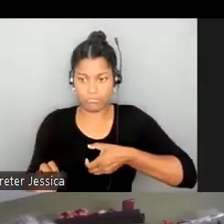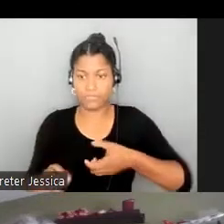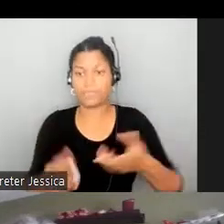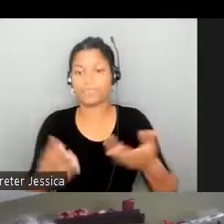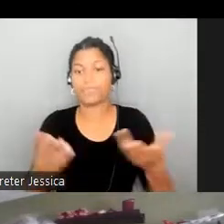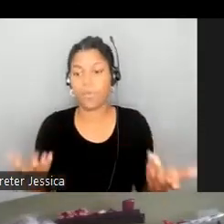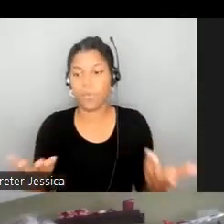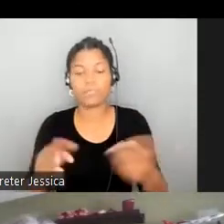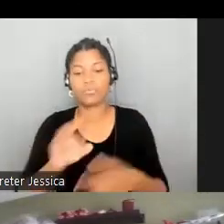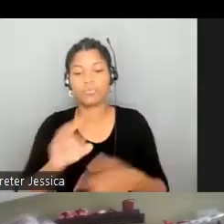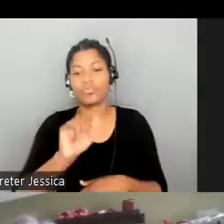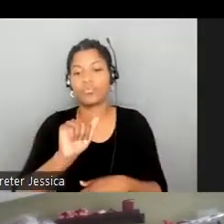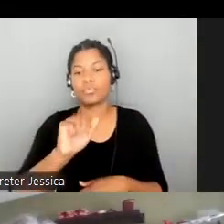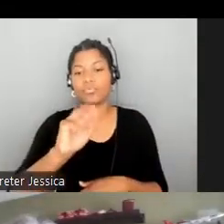or something like that.